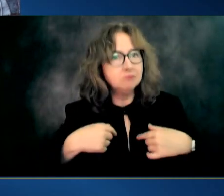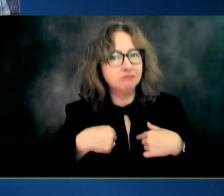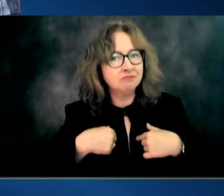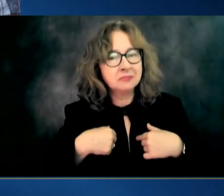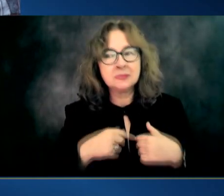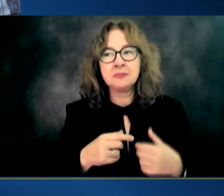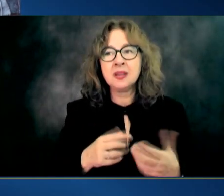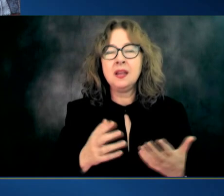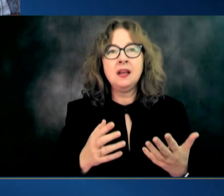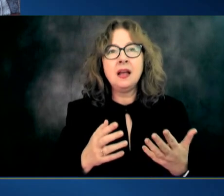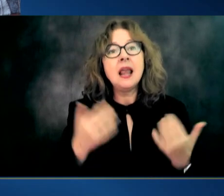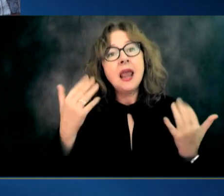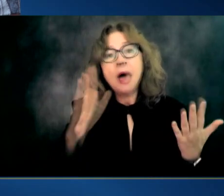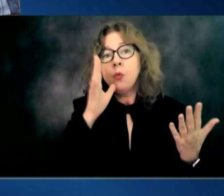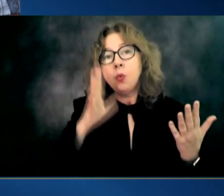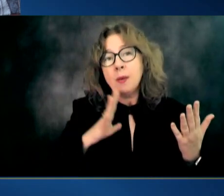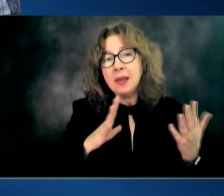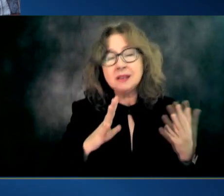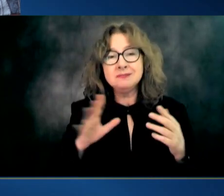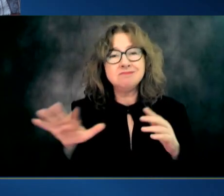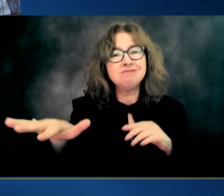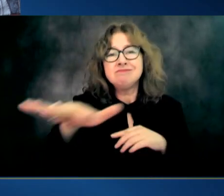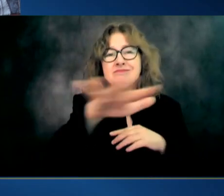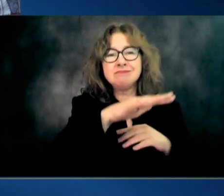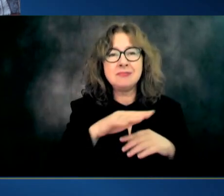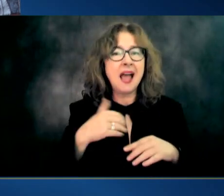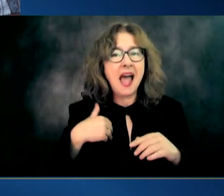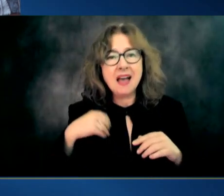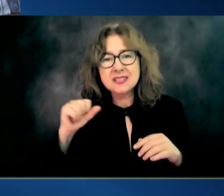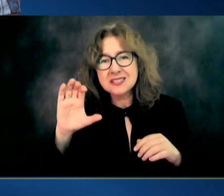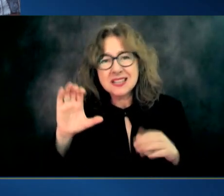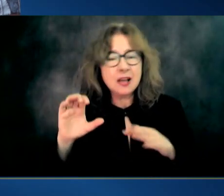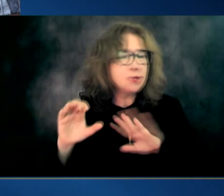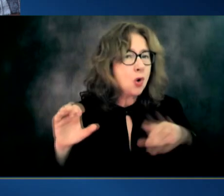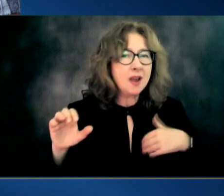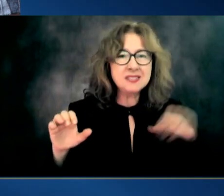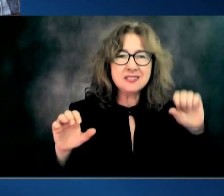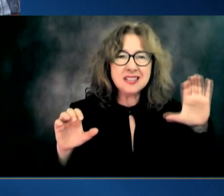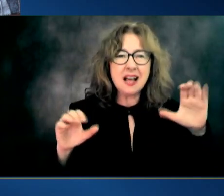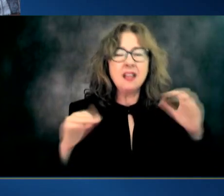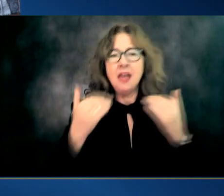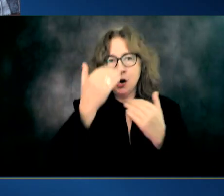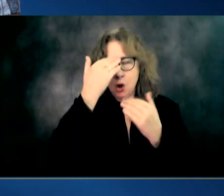with or without sickle cell are more familiar with egg retrieval now than they were back in